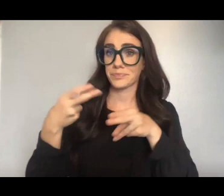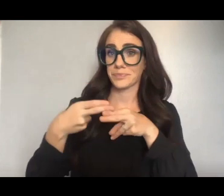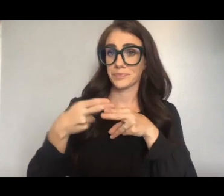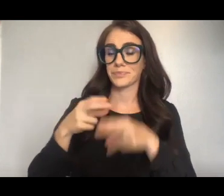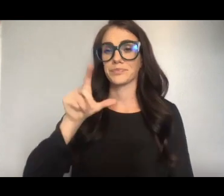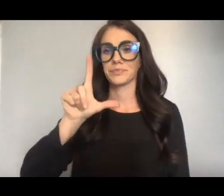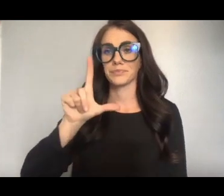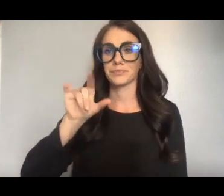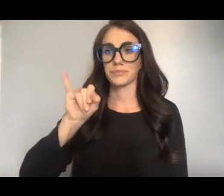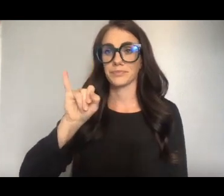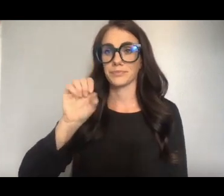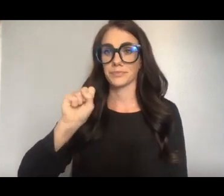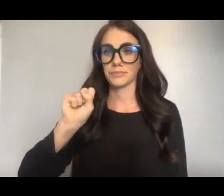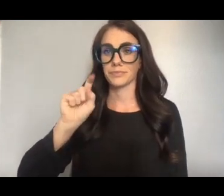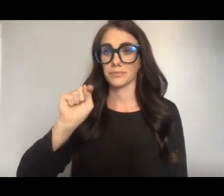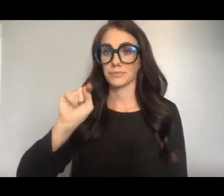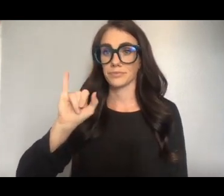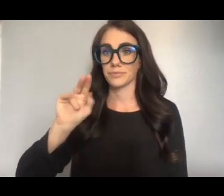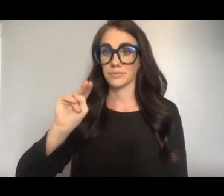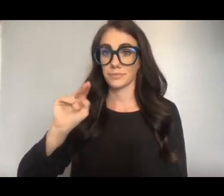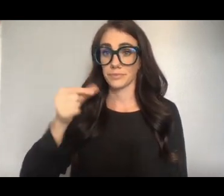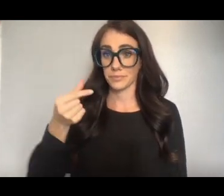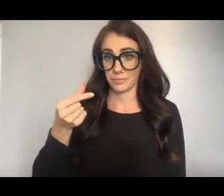So, we're going to be talking about something called the